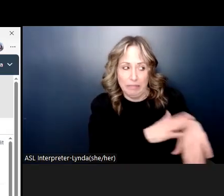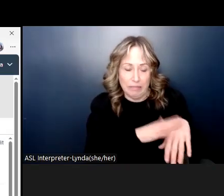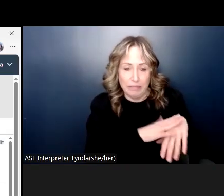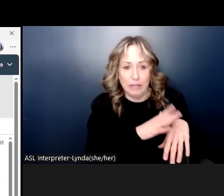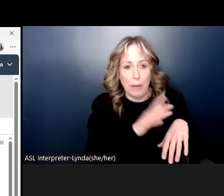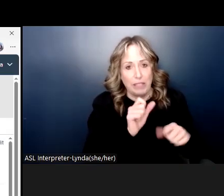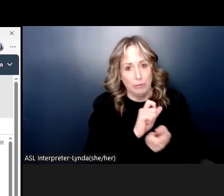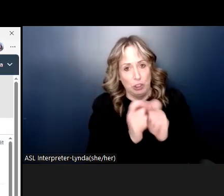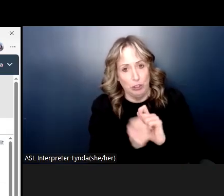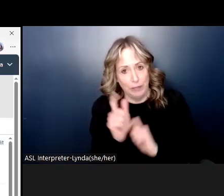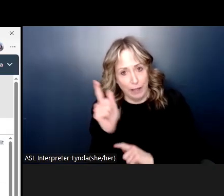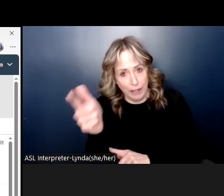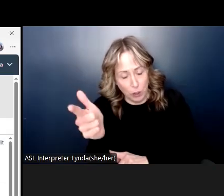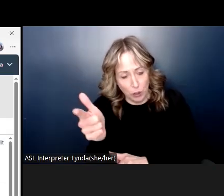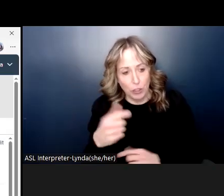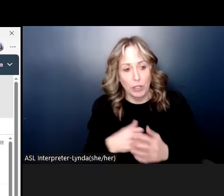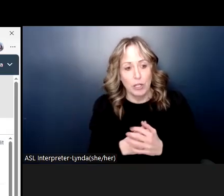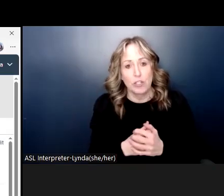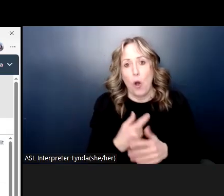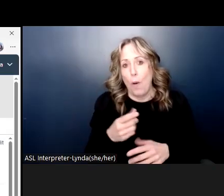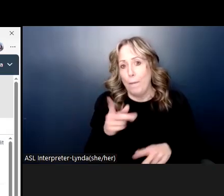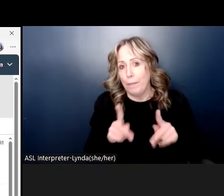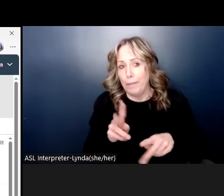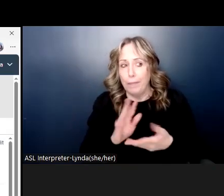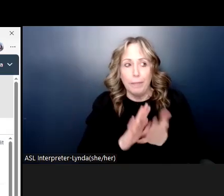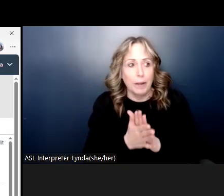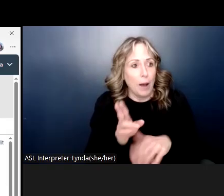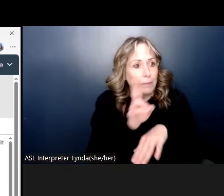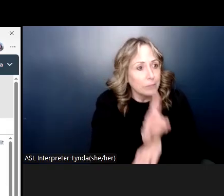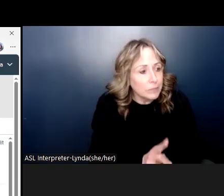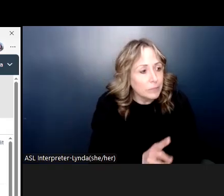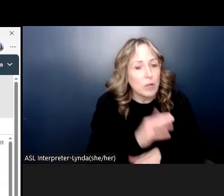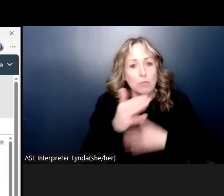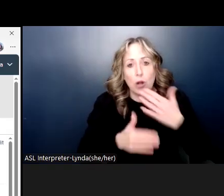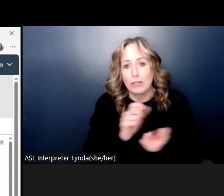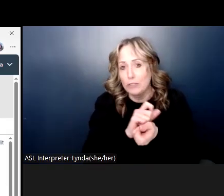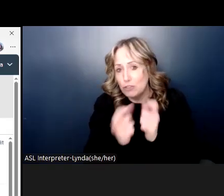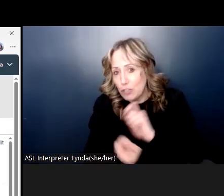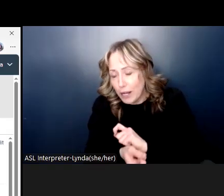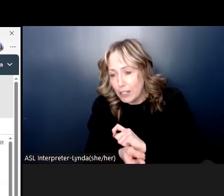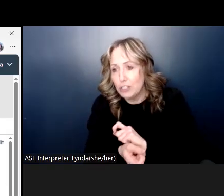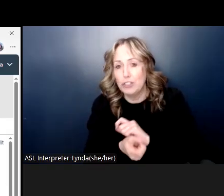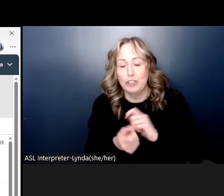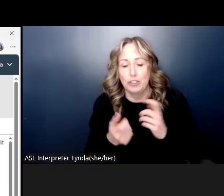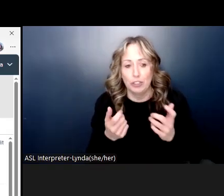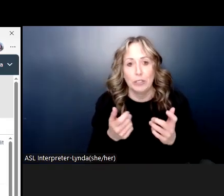So, you know, as we get used to things and as process changes, as we get used to the application, the jobs are going to be updated